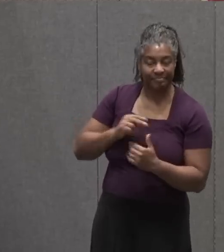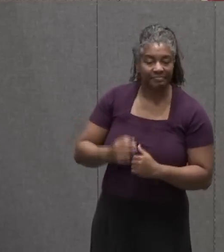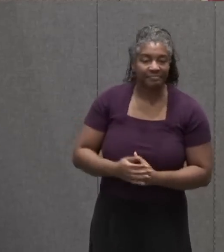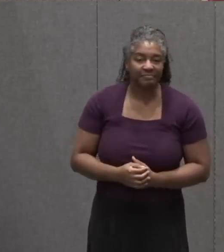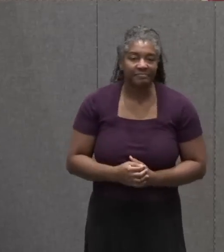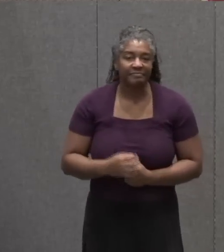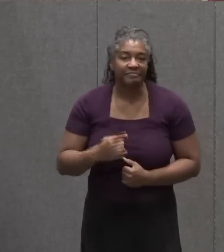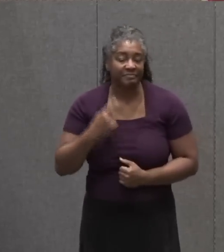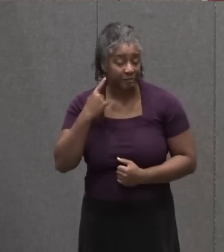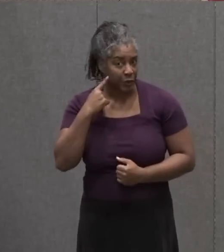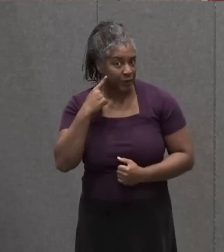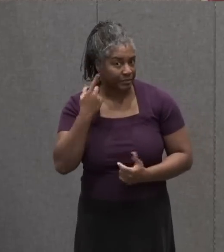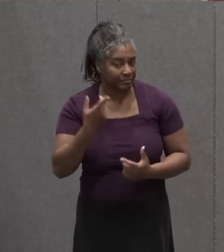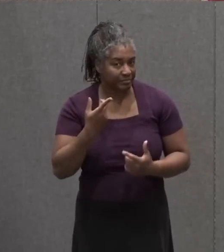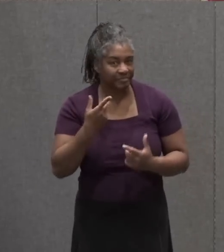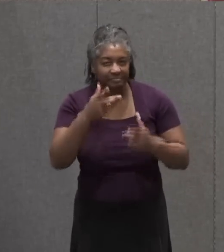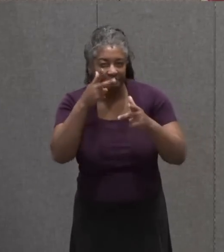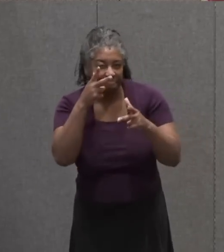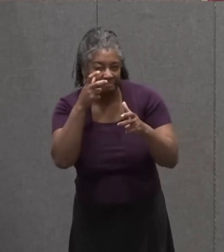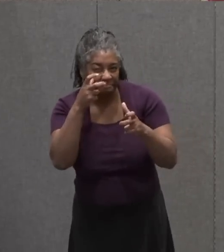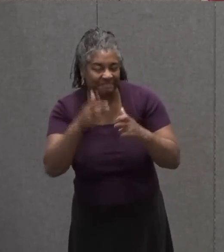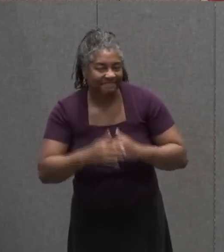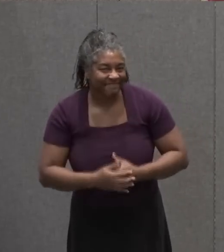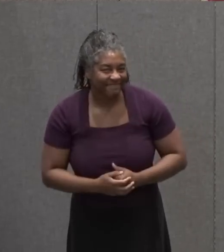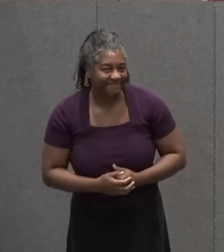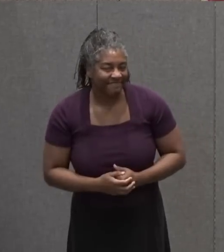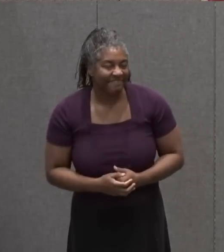a piece of paper to make smaller pieces like Jerome had.